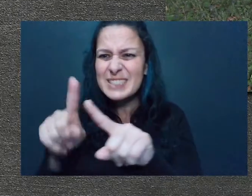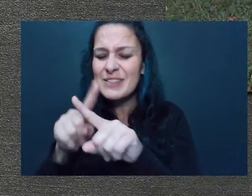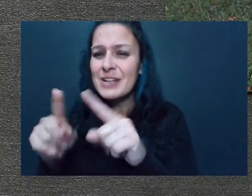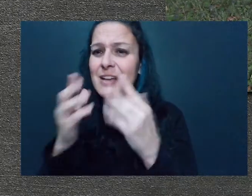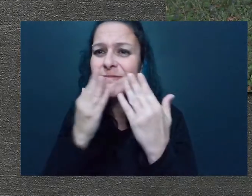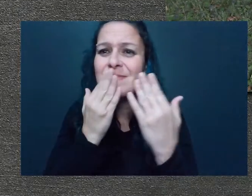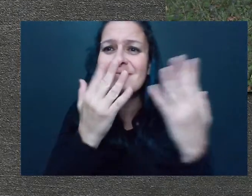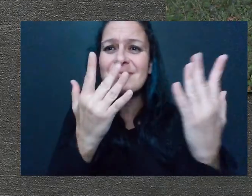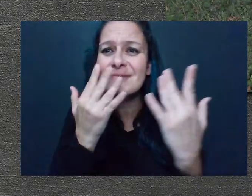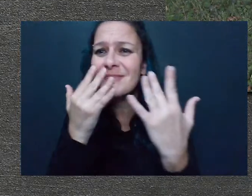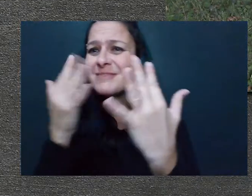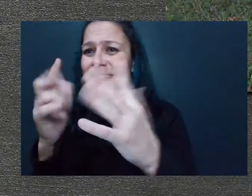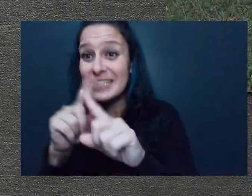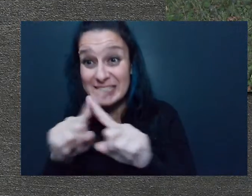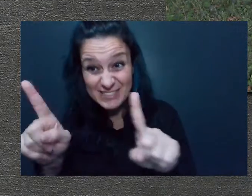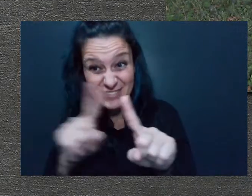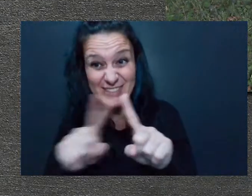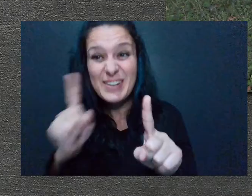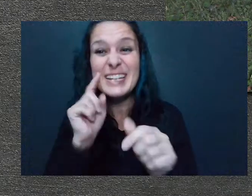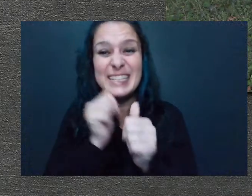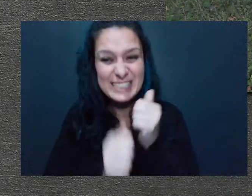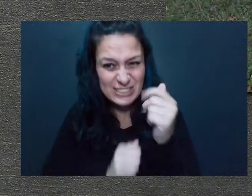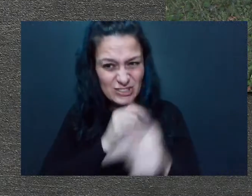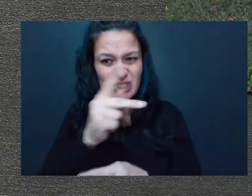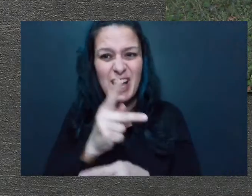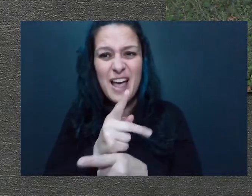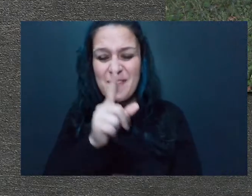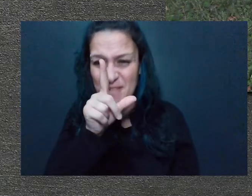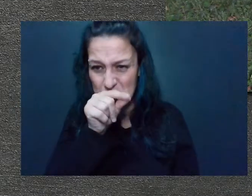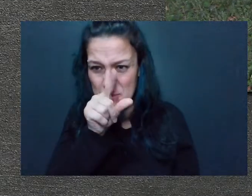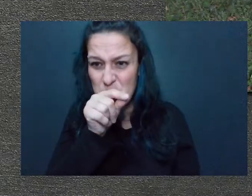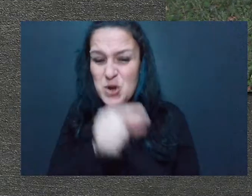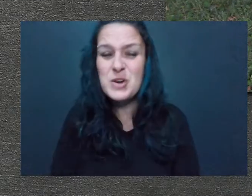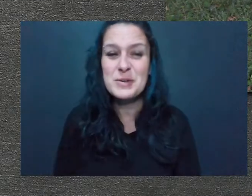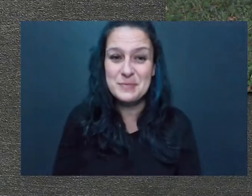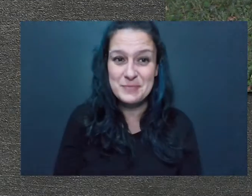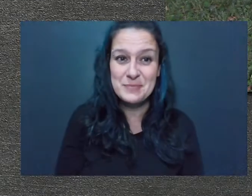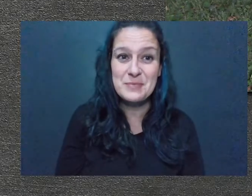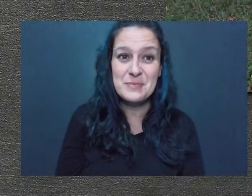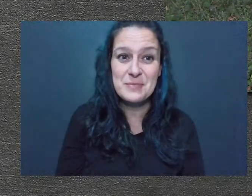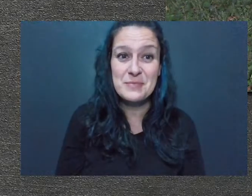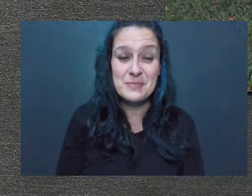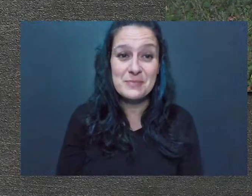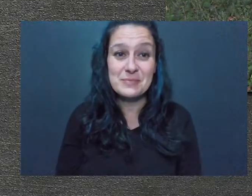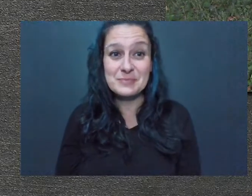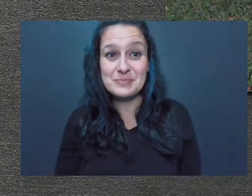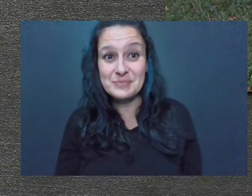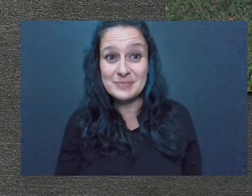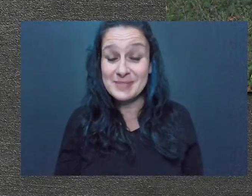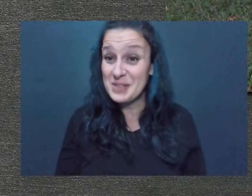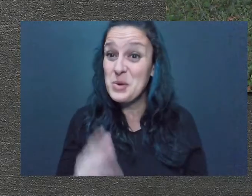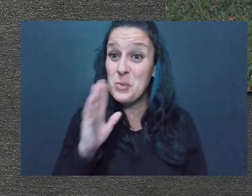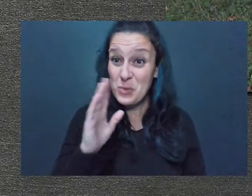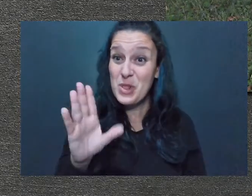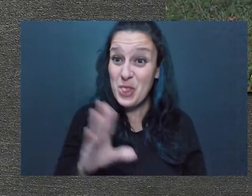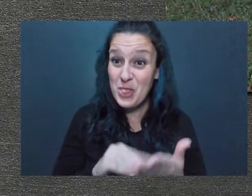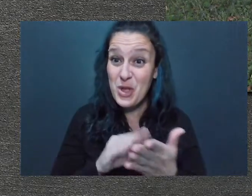because they all have a different song they sing. We're gonna learn all about that.